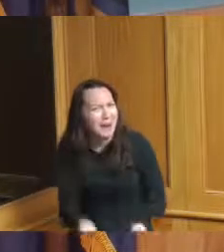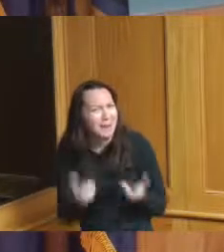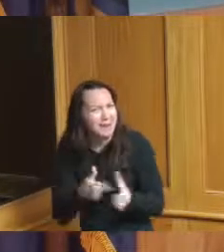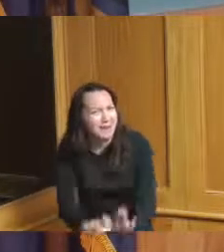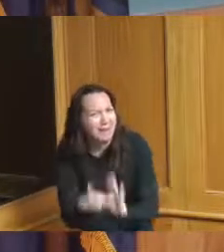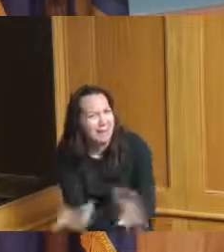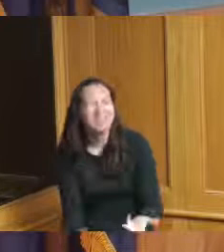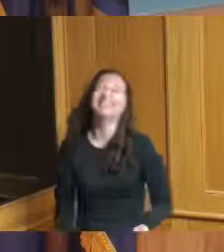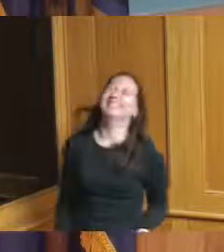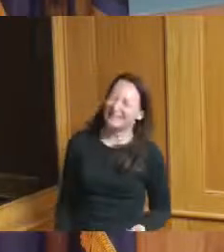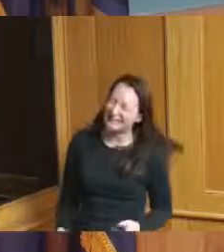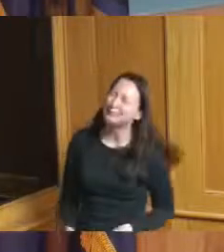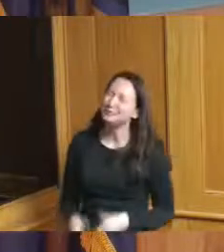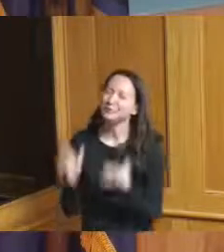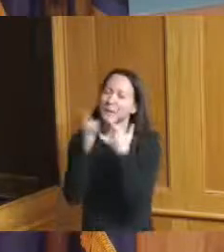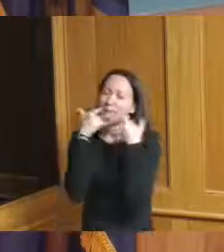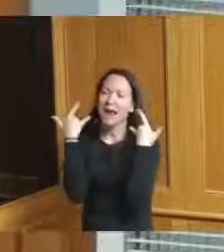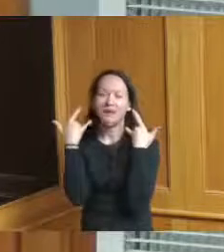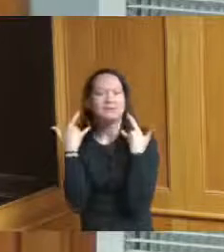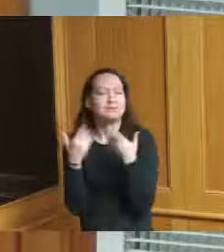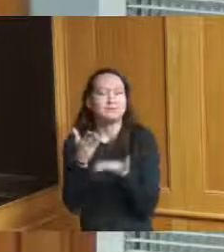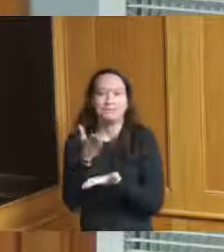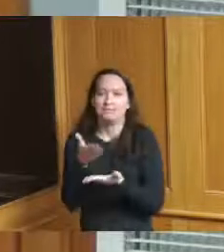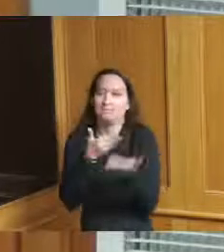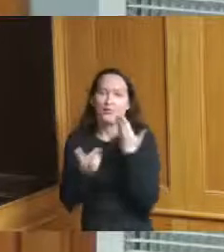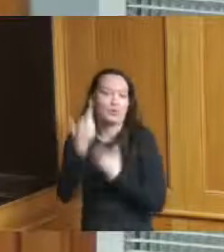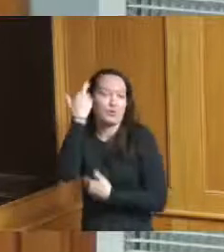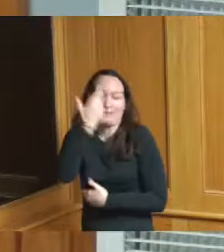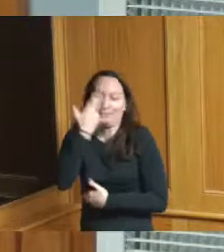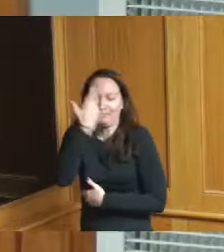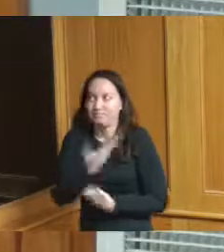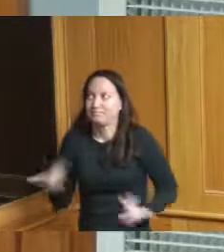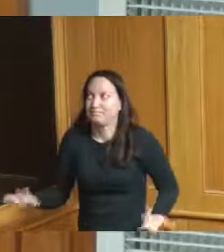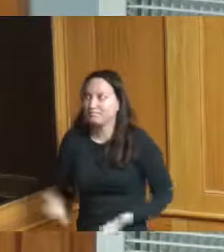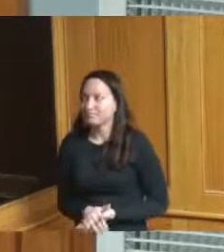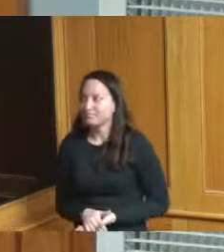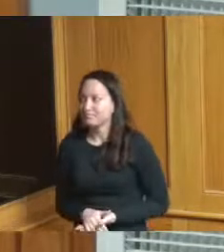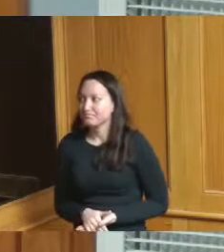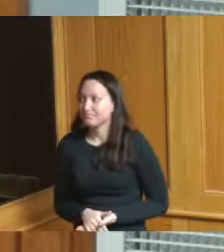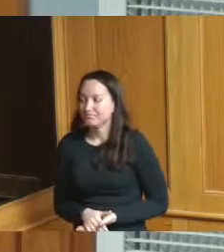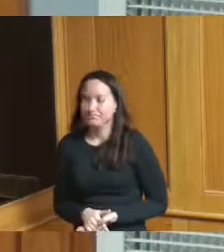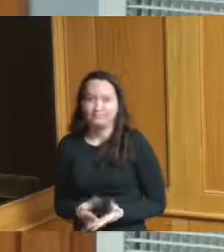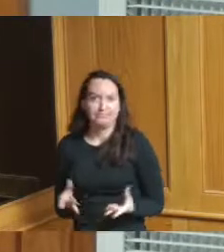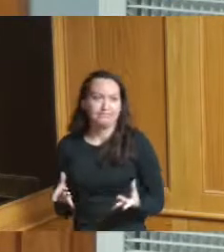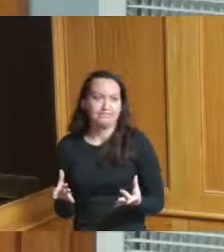yeah so masks for whatever reason have been such a political item throughout the pandemic